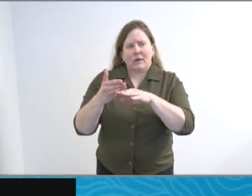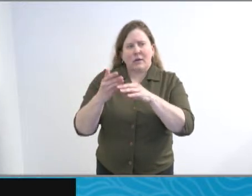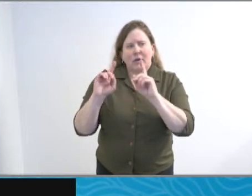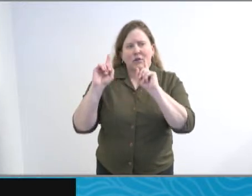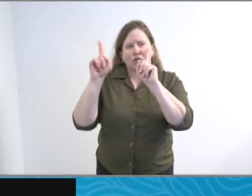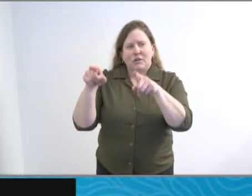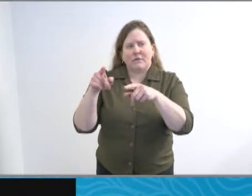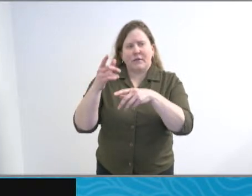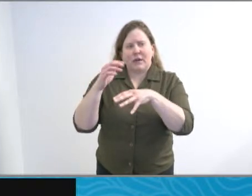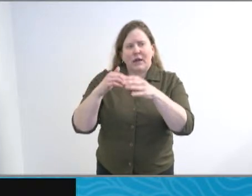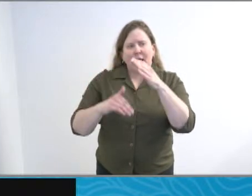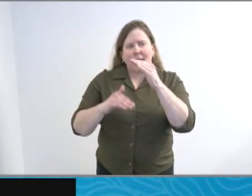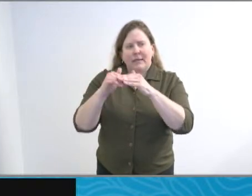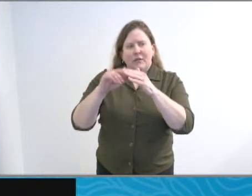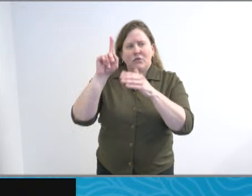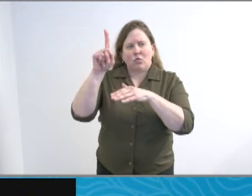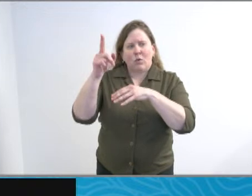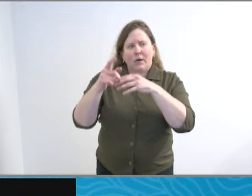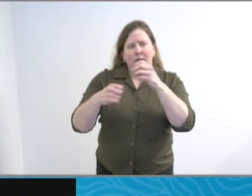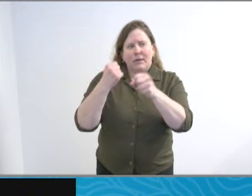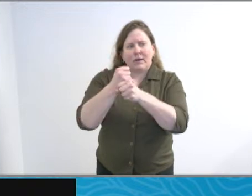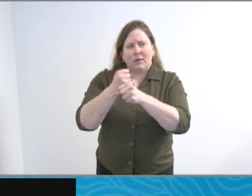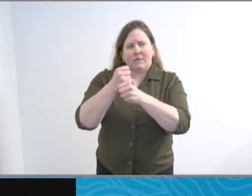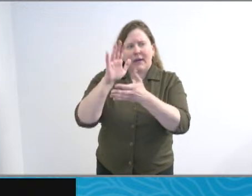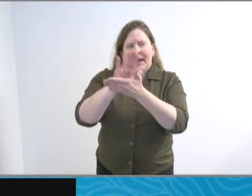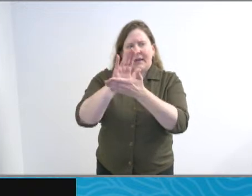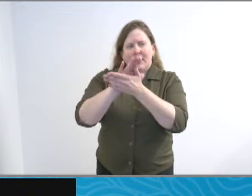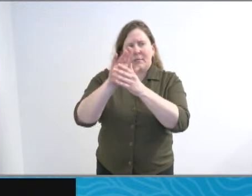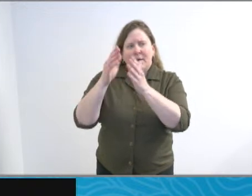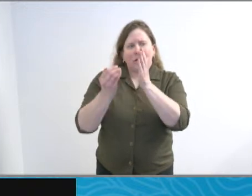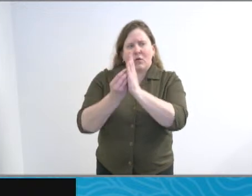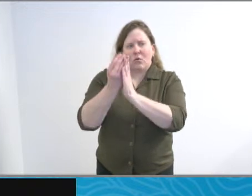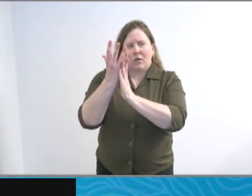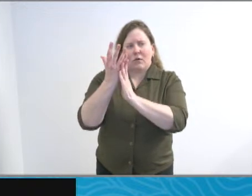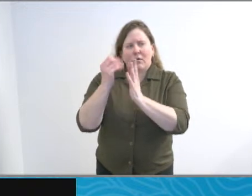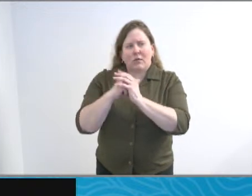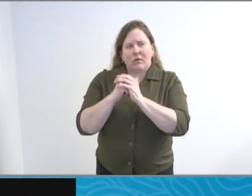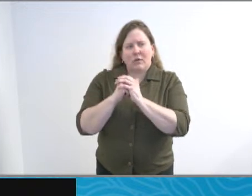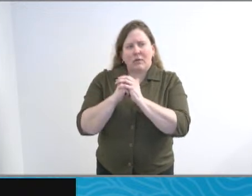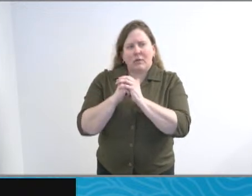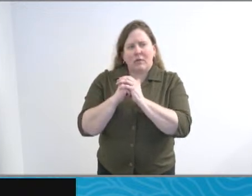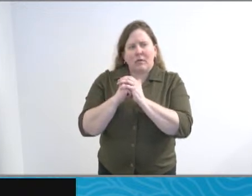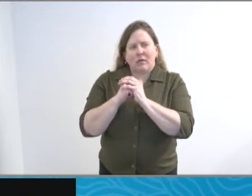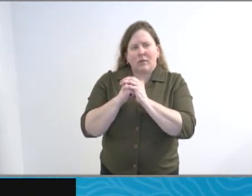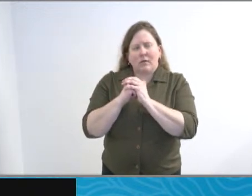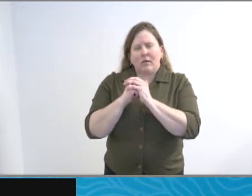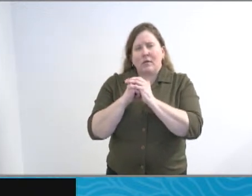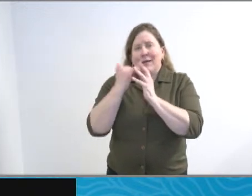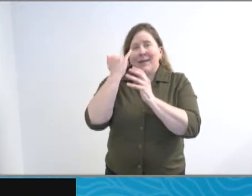what does academic growth have to do with social emotional health? Well, when you think about it, if you're not healthy,